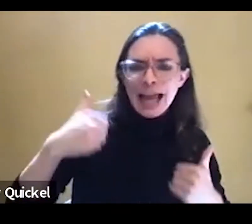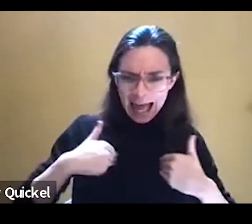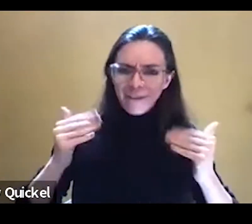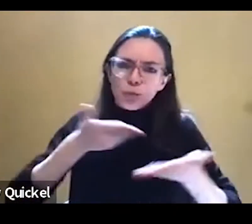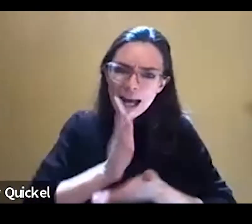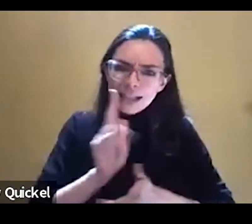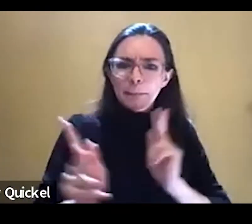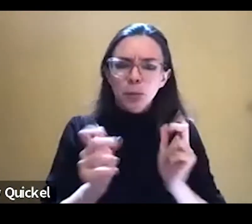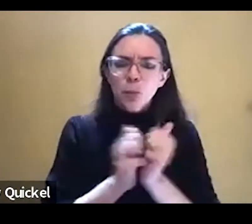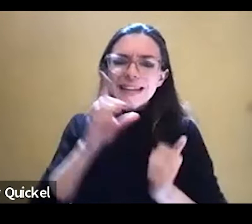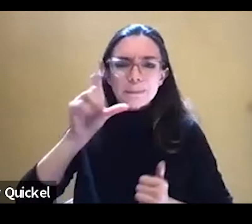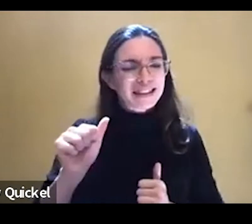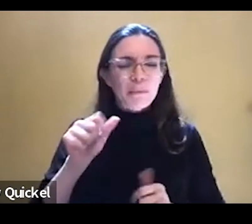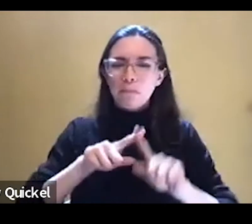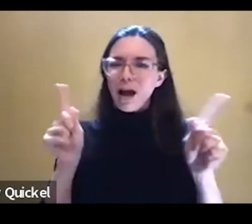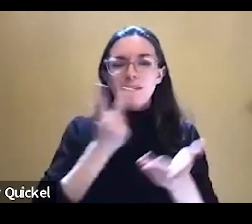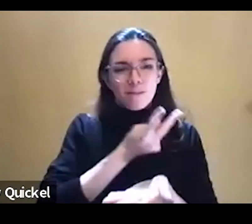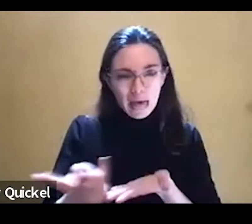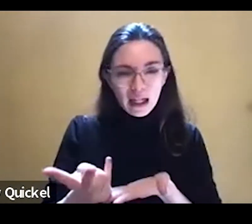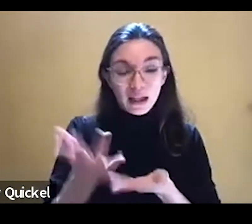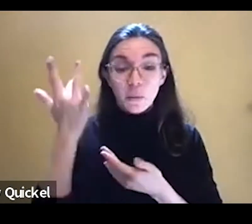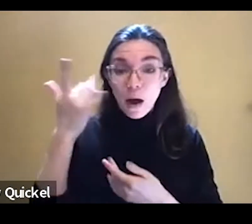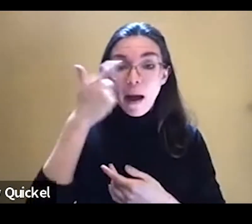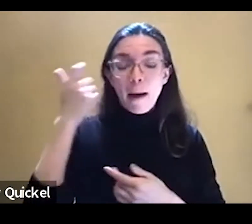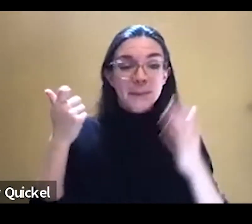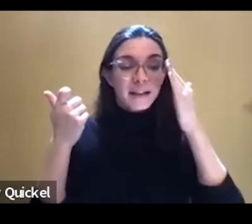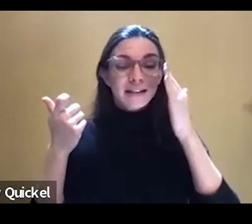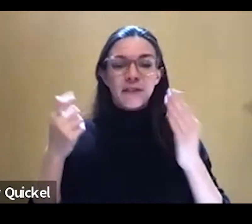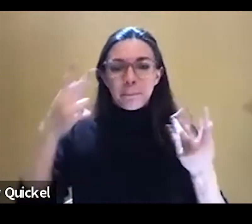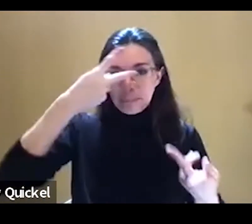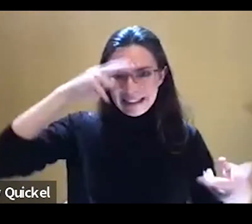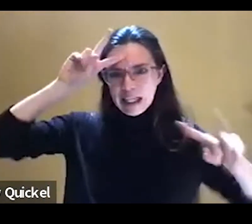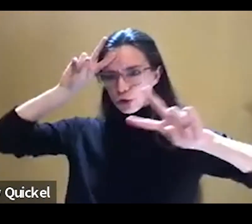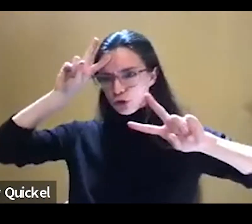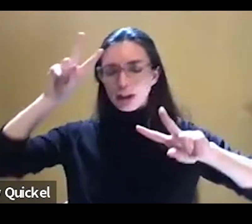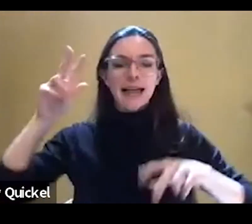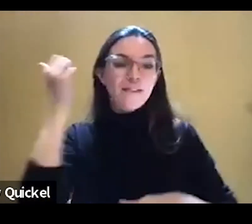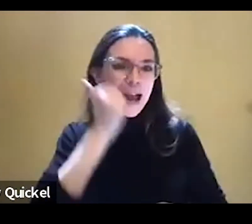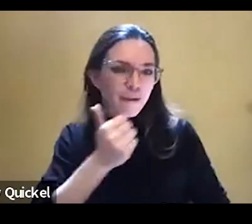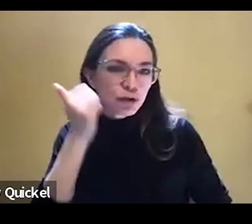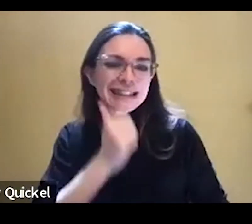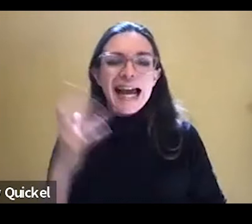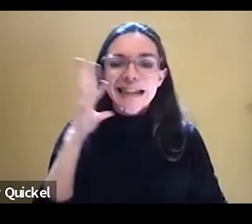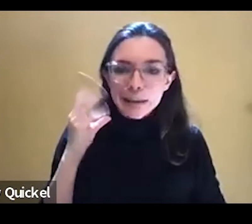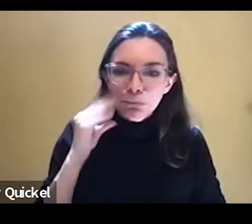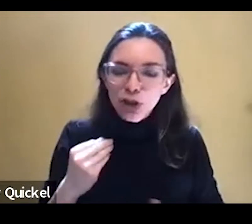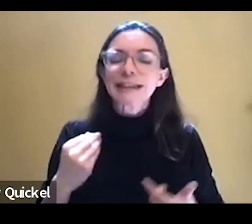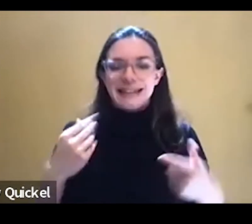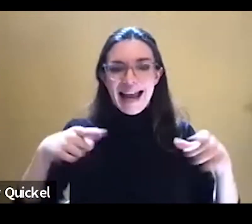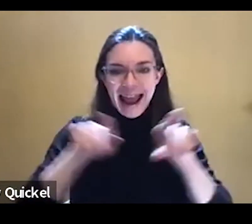disabilities are failing by virtue of their rather dogged misunderstanding of the daily experience of being a person with